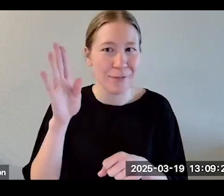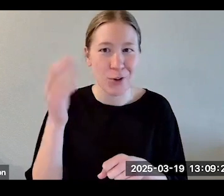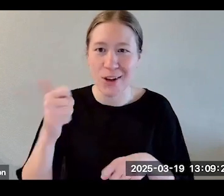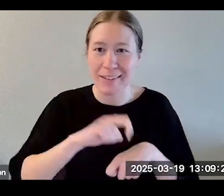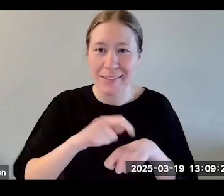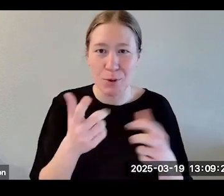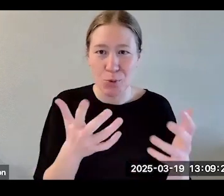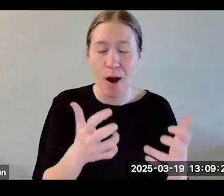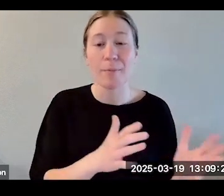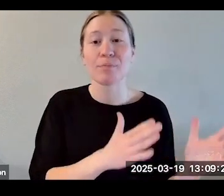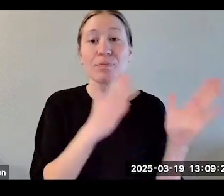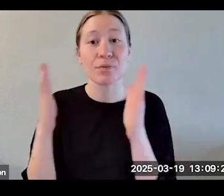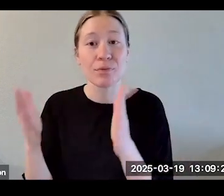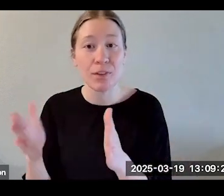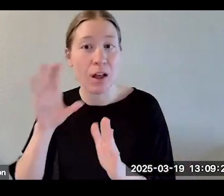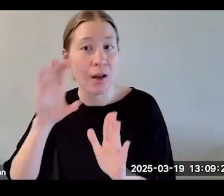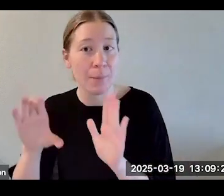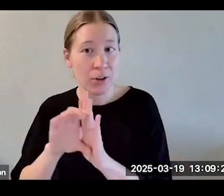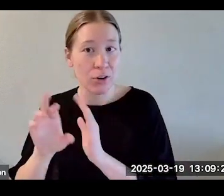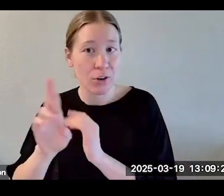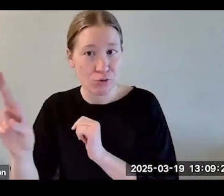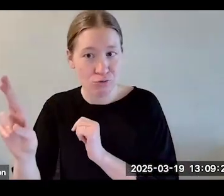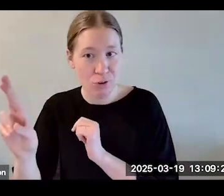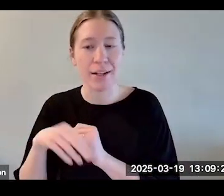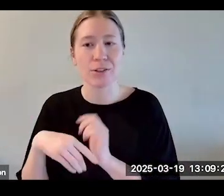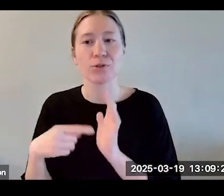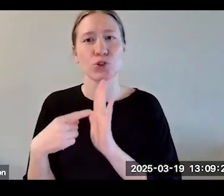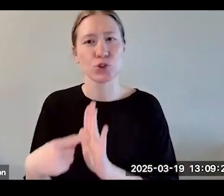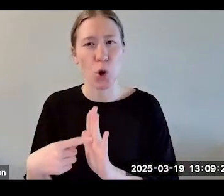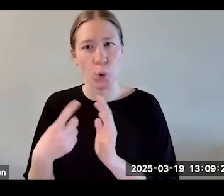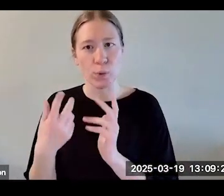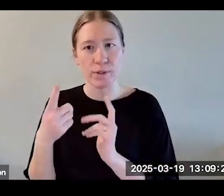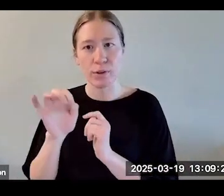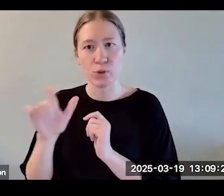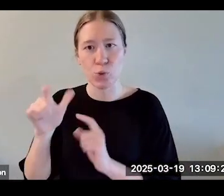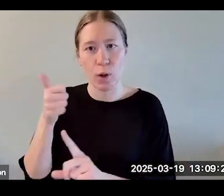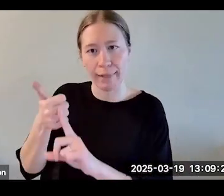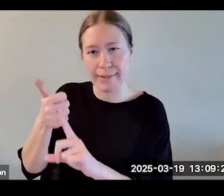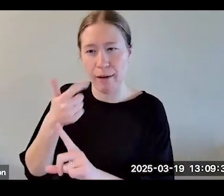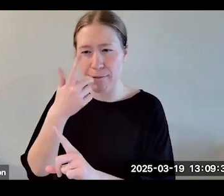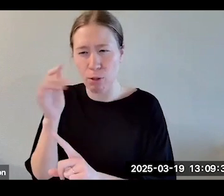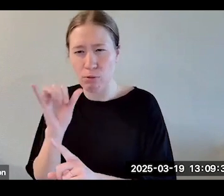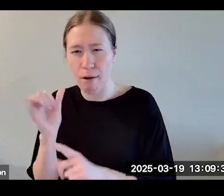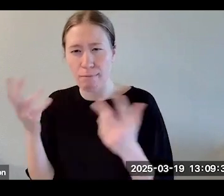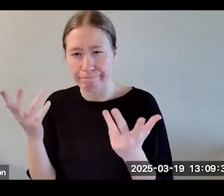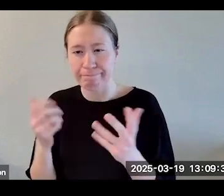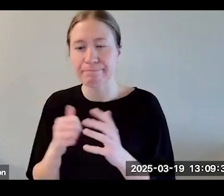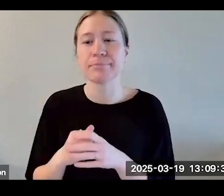kind of demonstrates what this tool looks like. So there's kind of an overlaid window